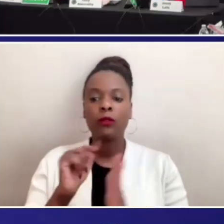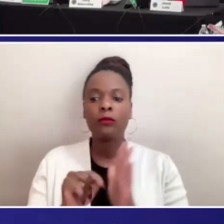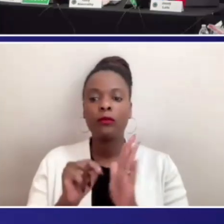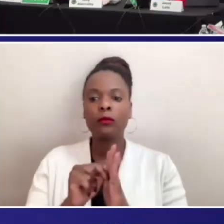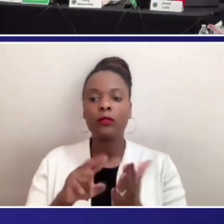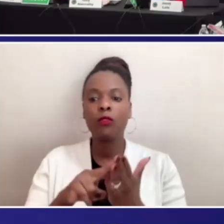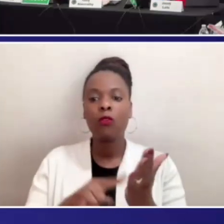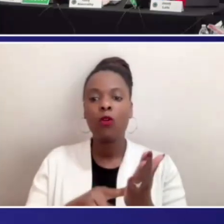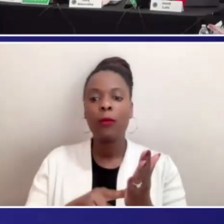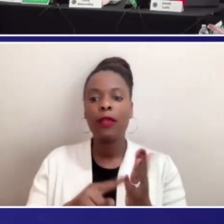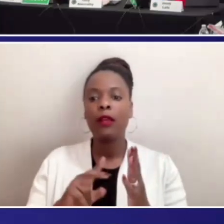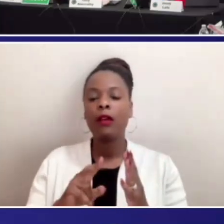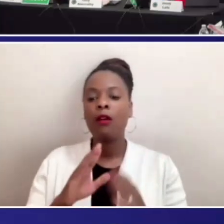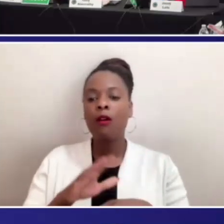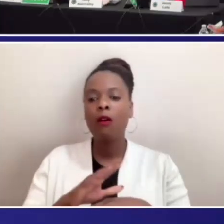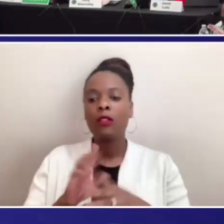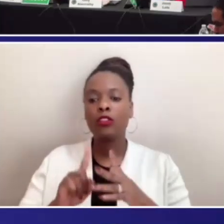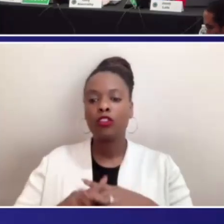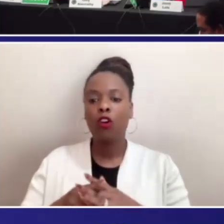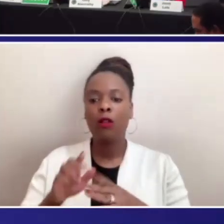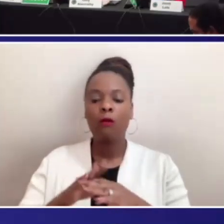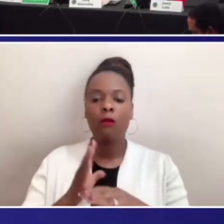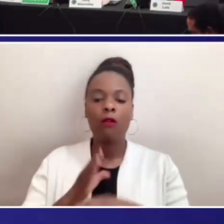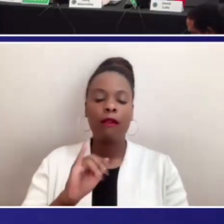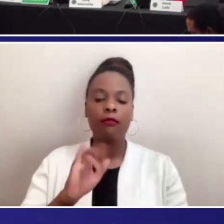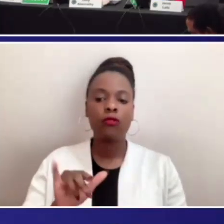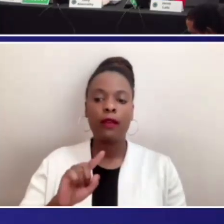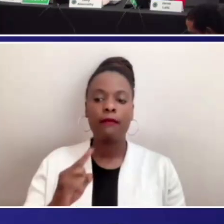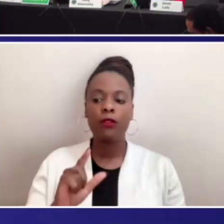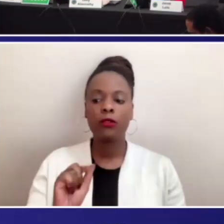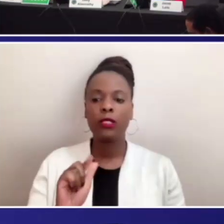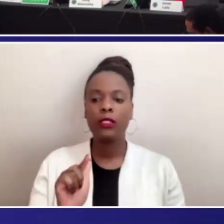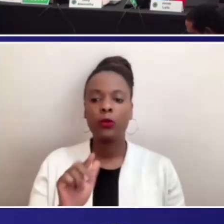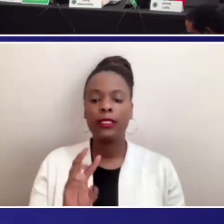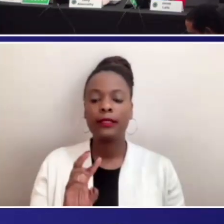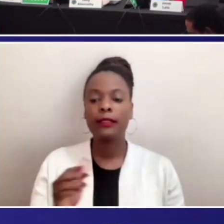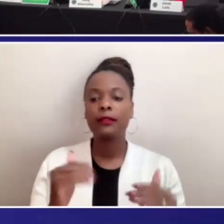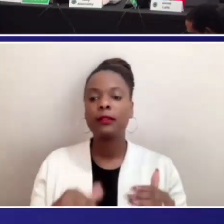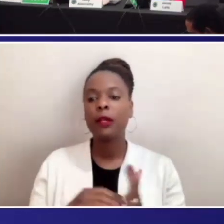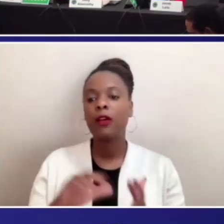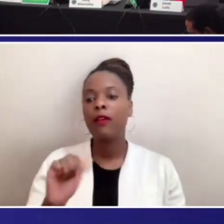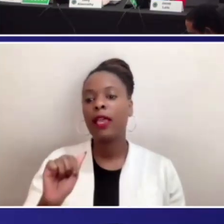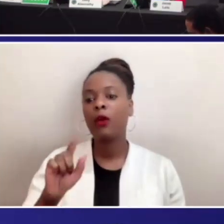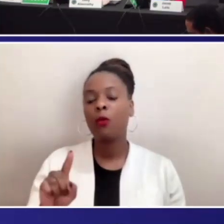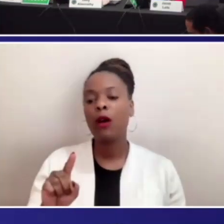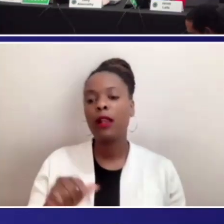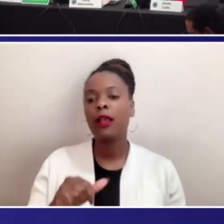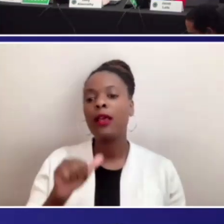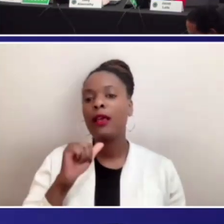2026. Paragraph (a)(1), notwithstanding paragraph (1) of the section, a graduate student who is not a